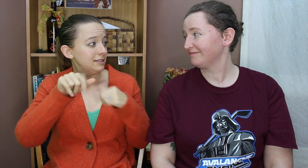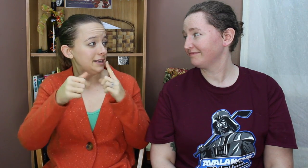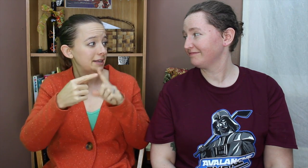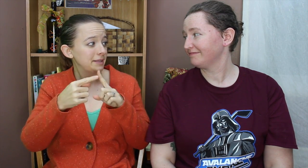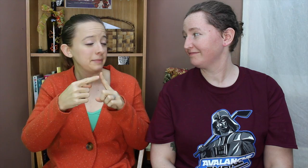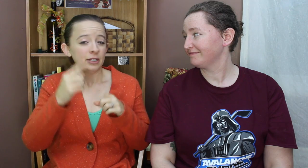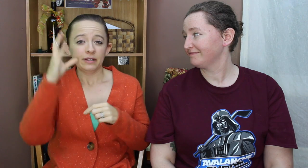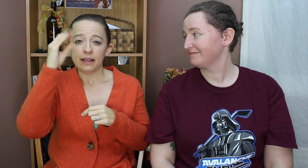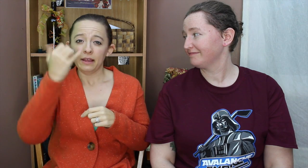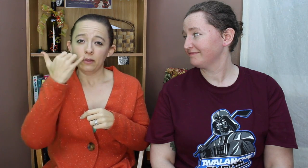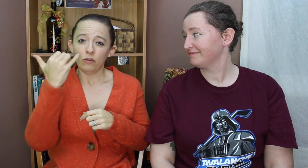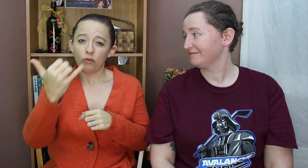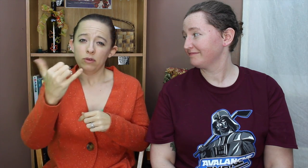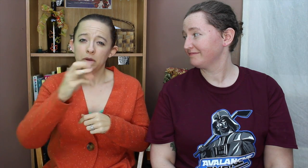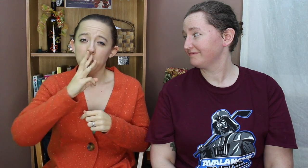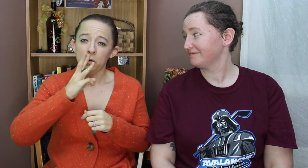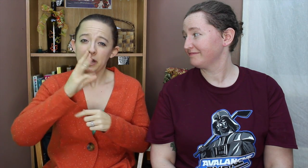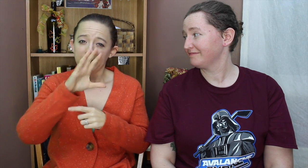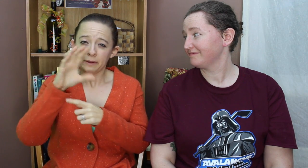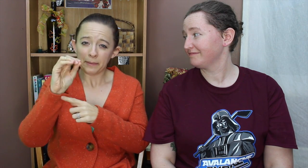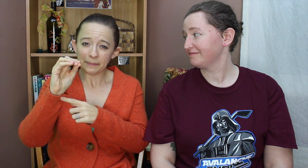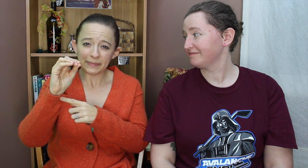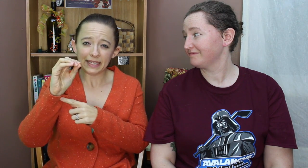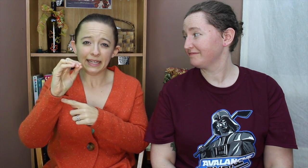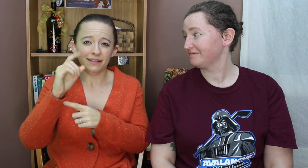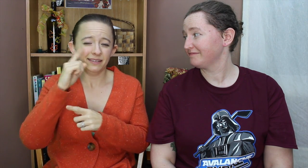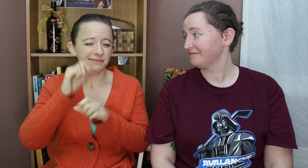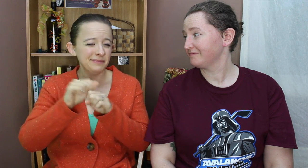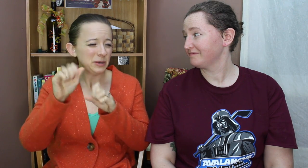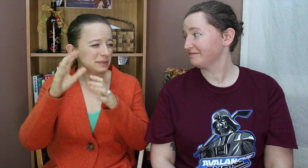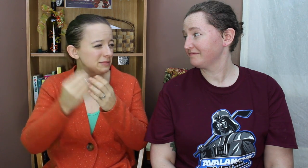I remember there was a vlog. There was a guy that called a water